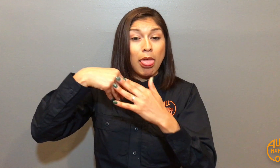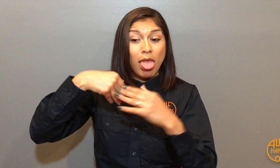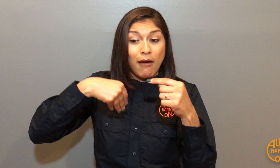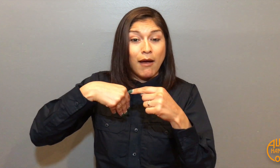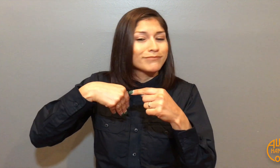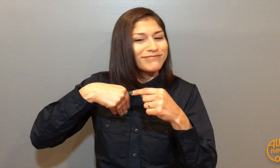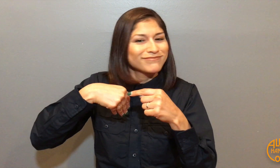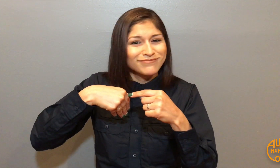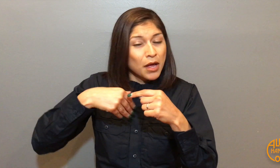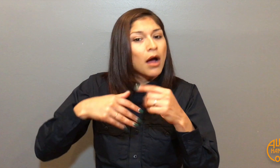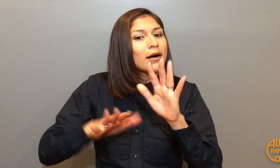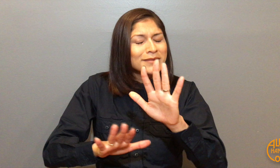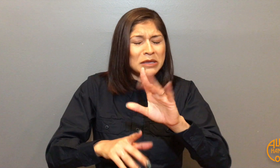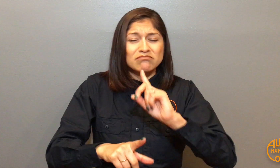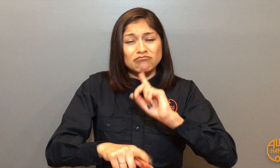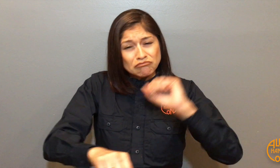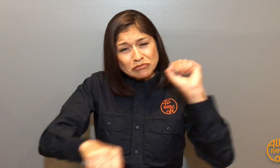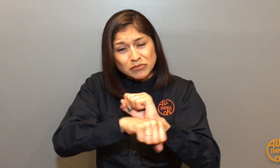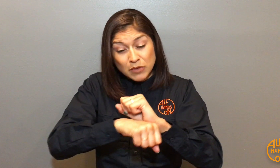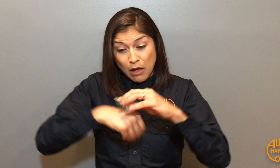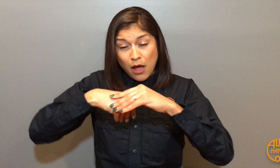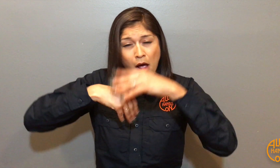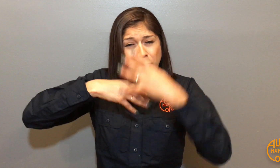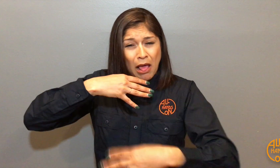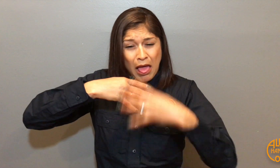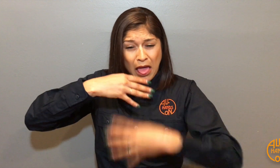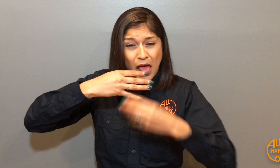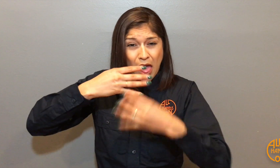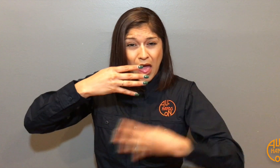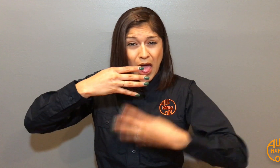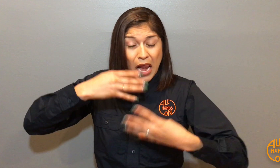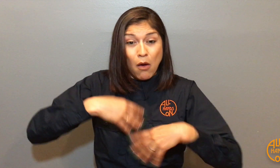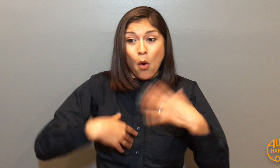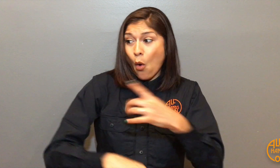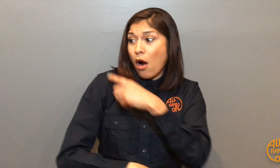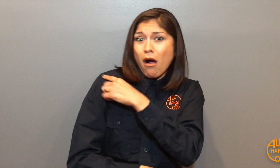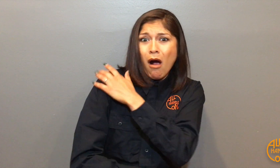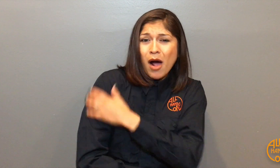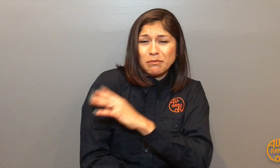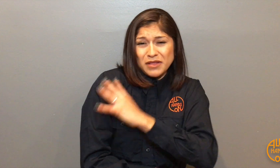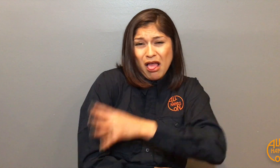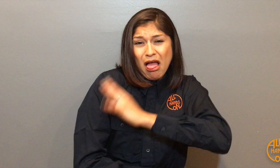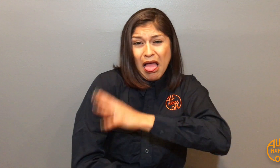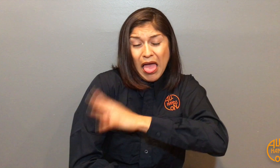severe laceration and it's bleeding profusely it could be anywhere